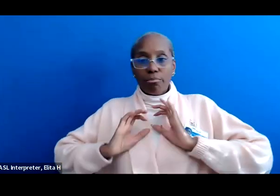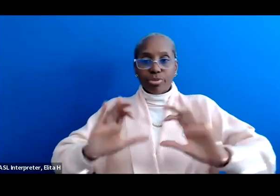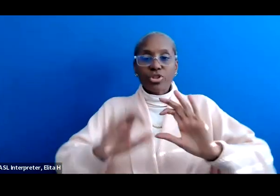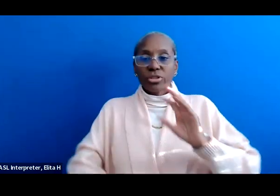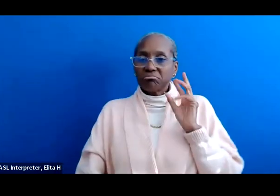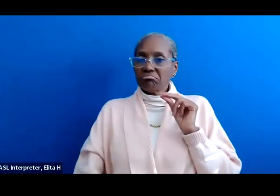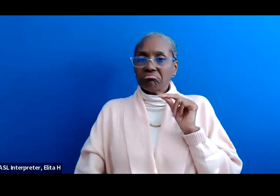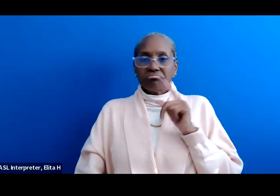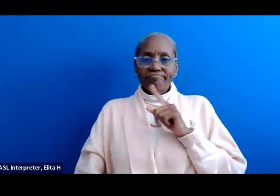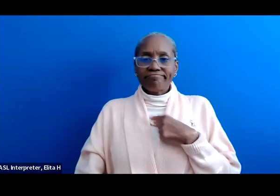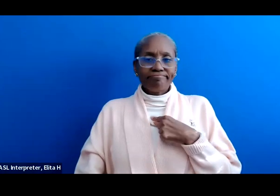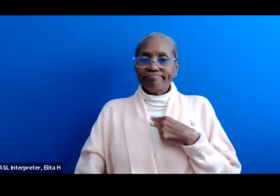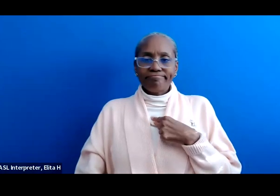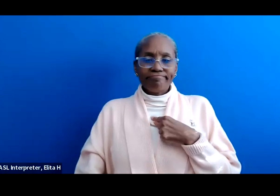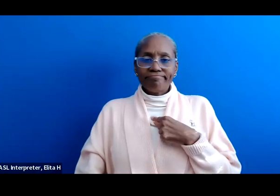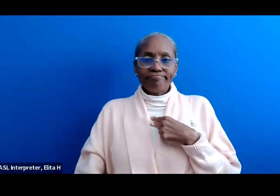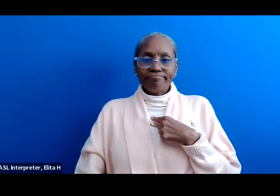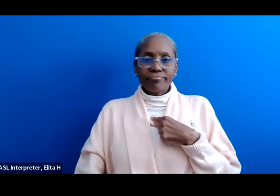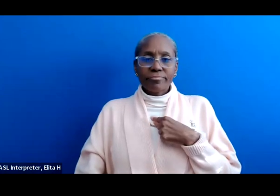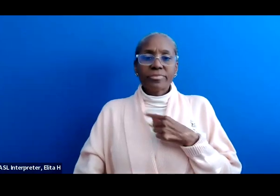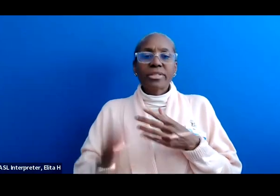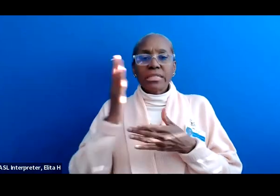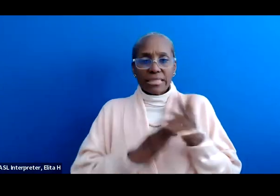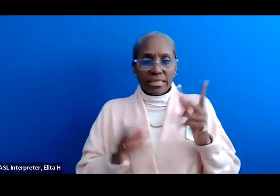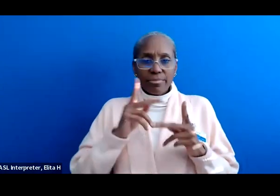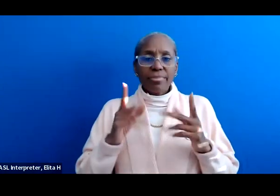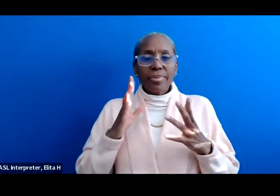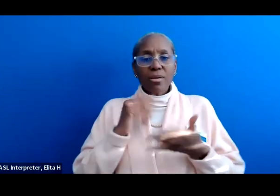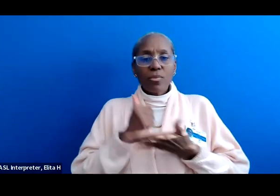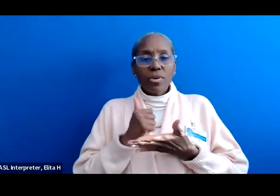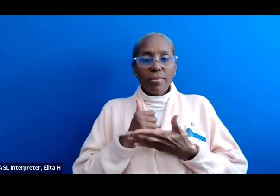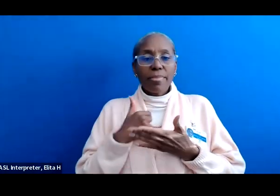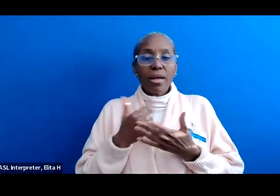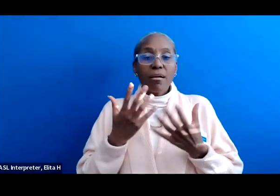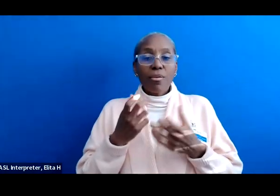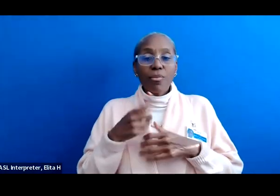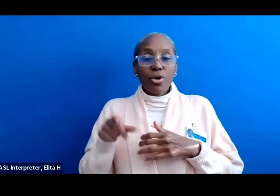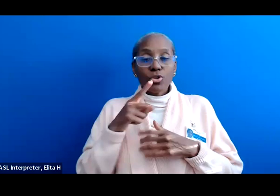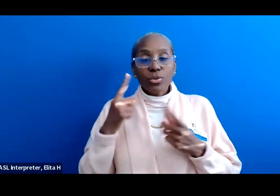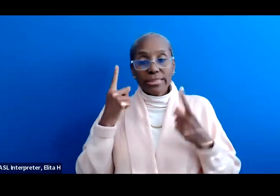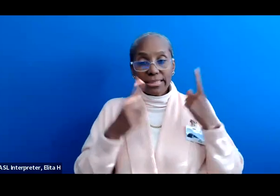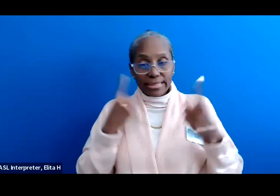these things, but for some people, this is going to be very helpful. I just want you to consider these things.